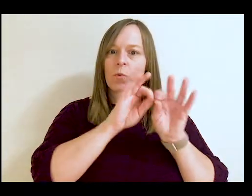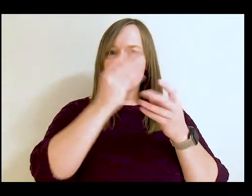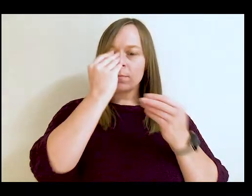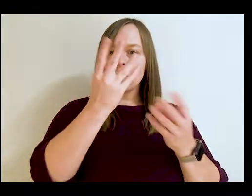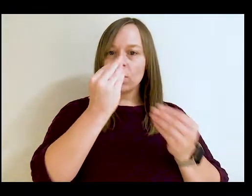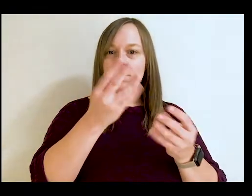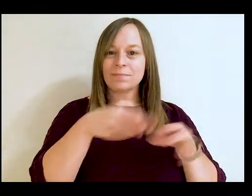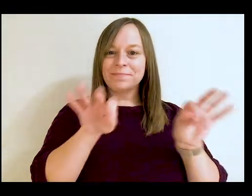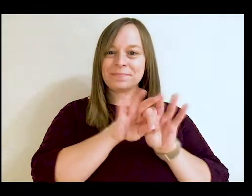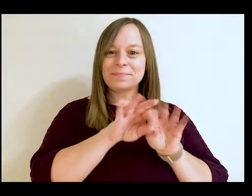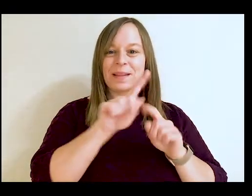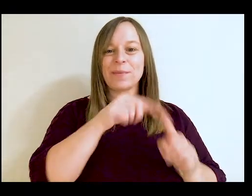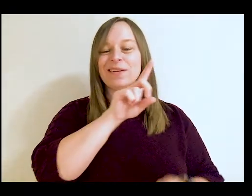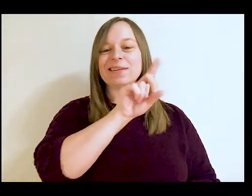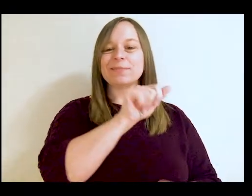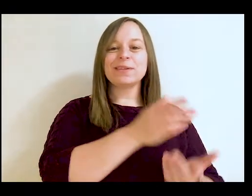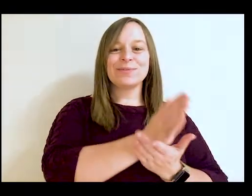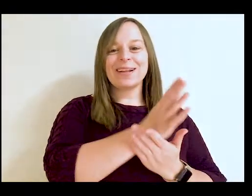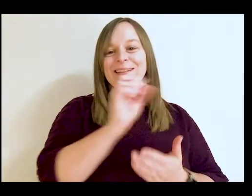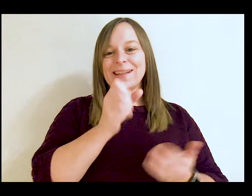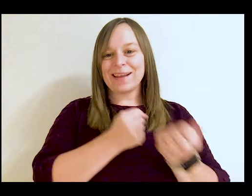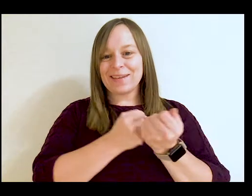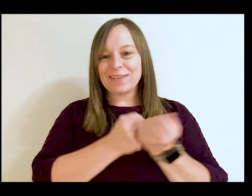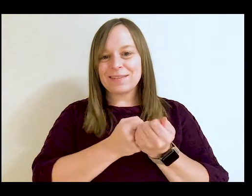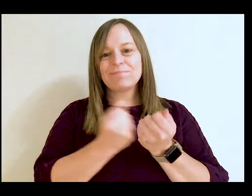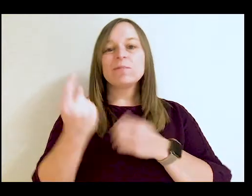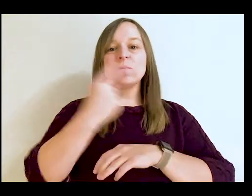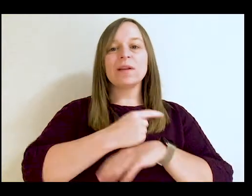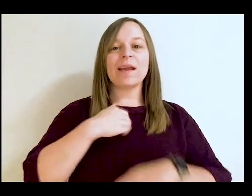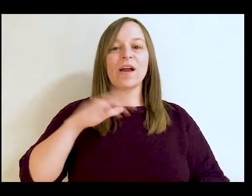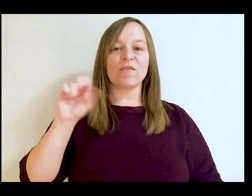most relevant topics regarding disability rights and advocacy. Today, we